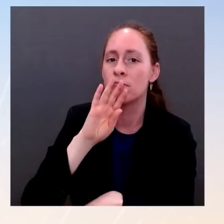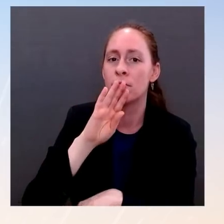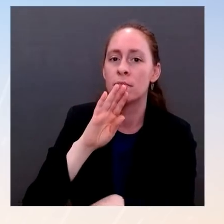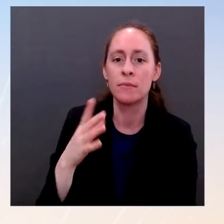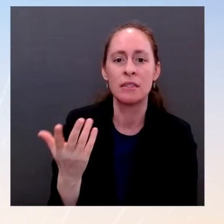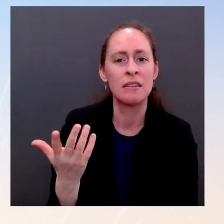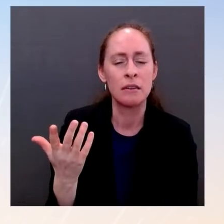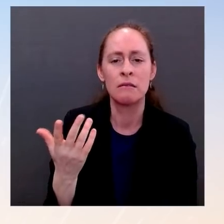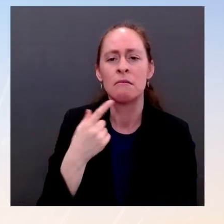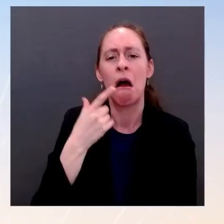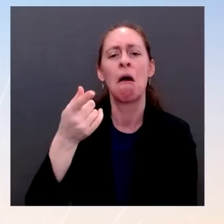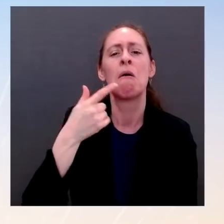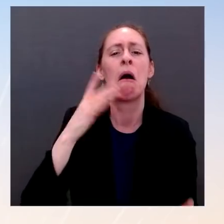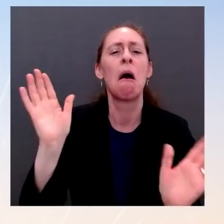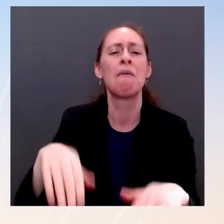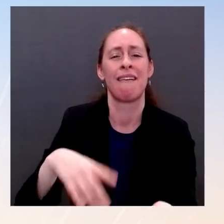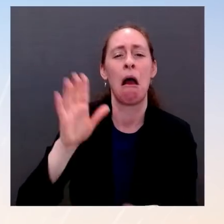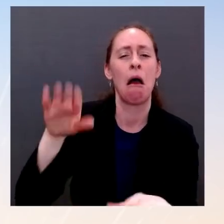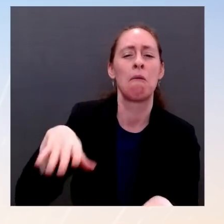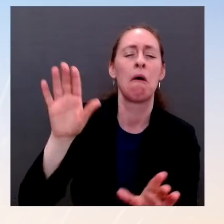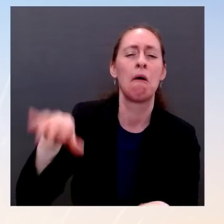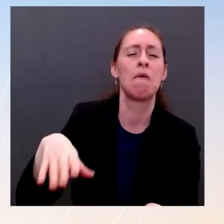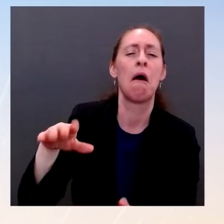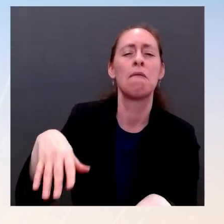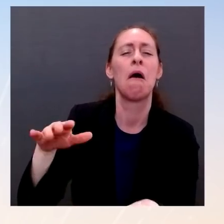Ms. Psaki: Well, I would say: At a time where I think everyone --